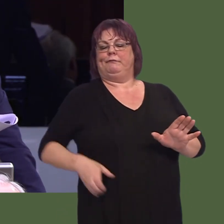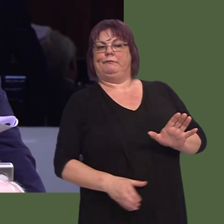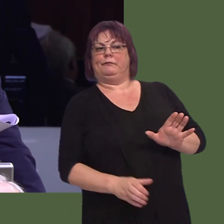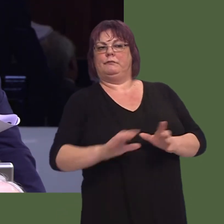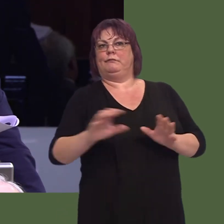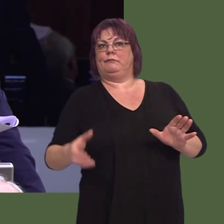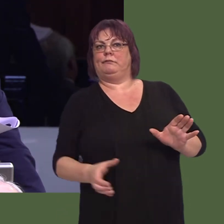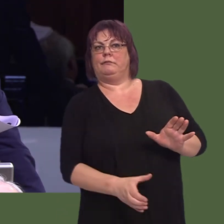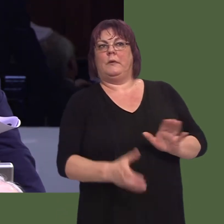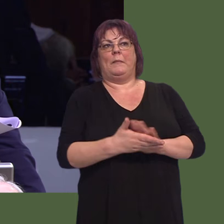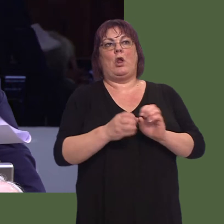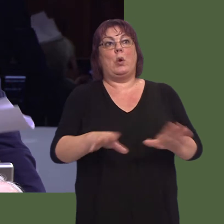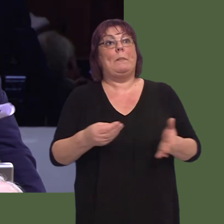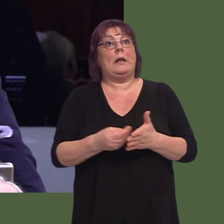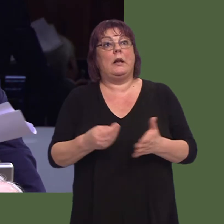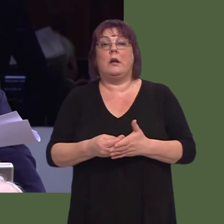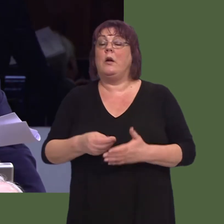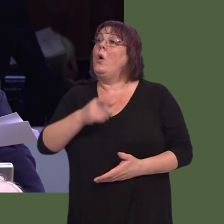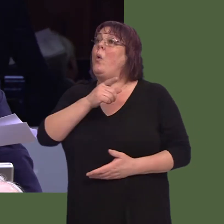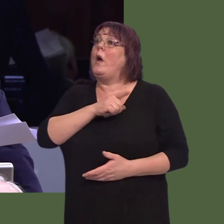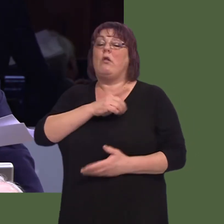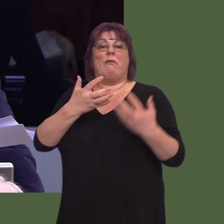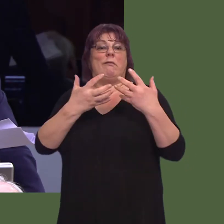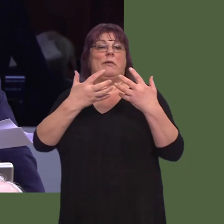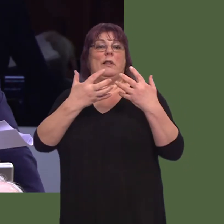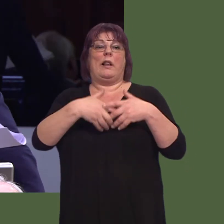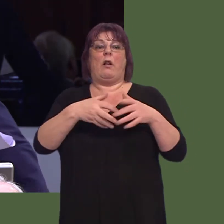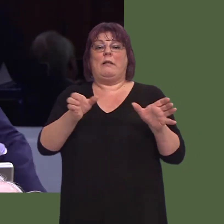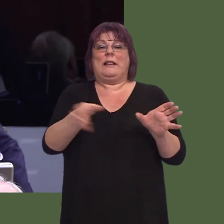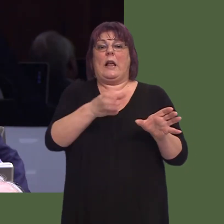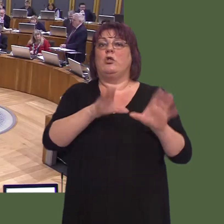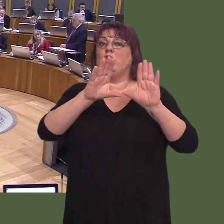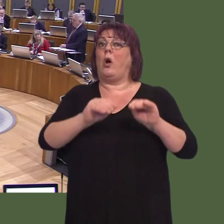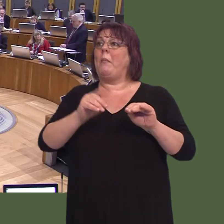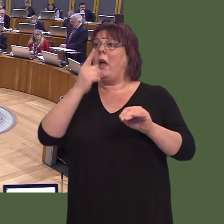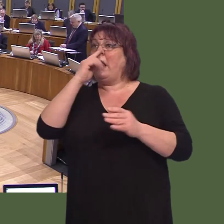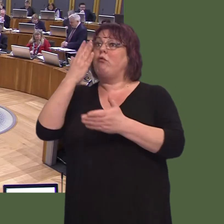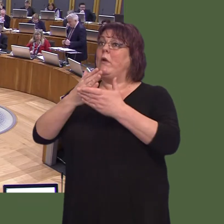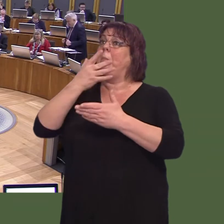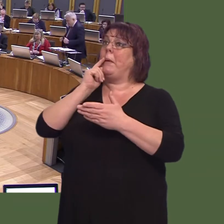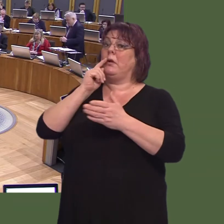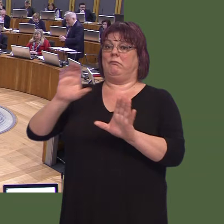move away from unnecessary automation and go back towards hiring real people to do jobs? Carwyn Jones AM: Well, I meanó.